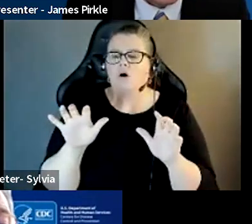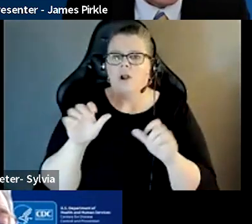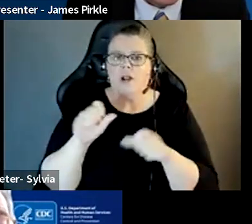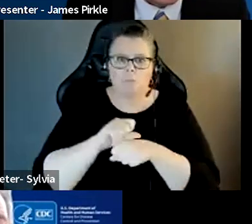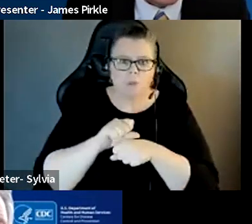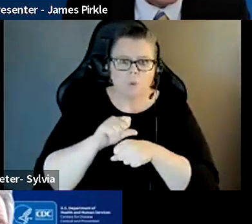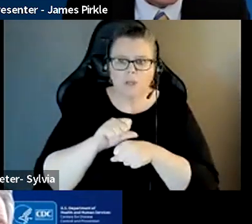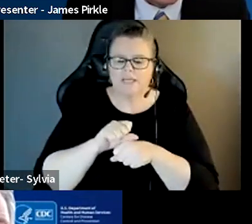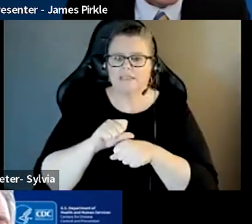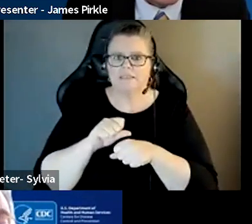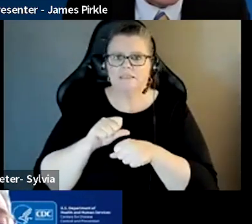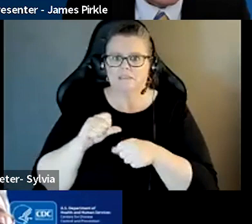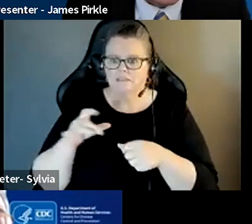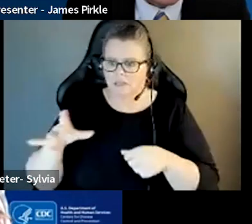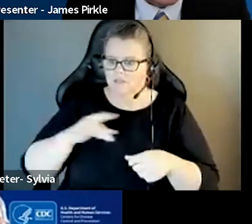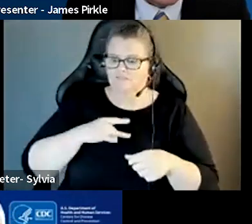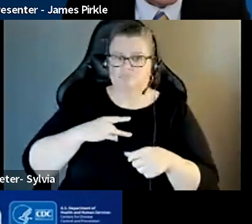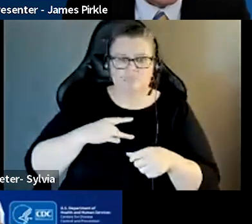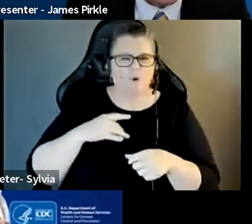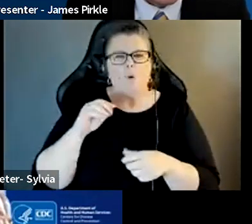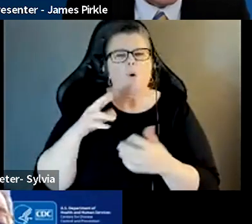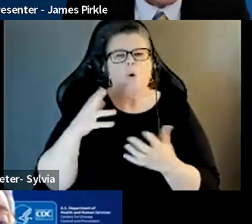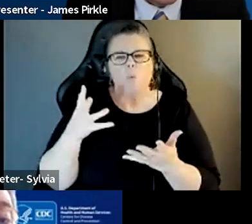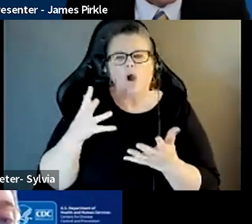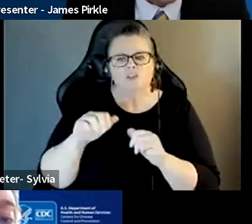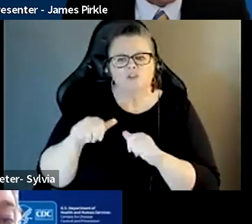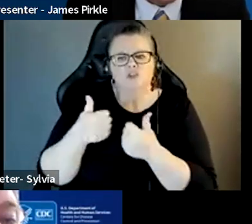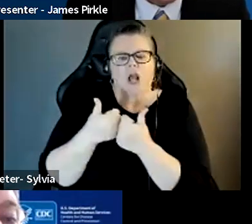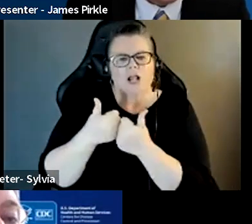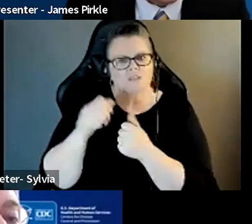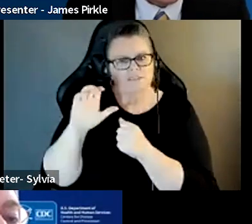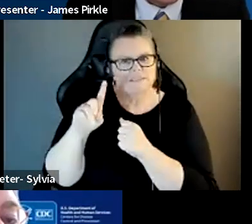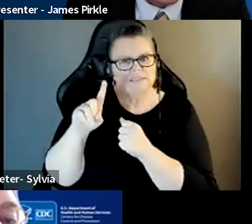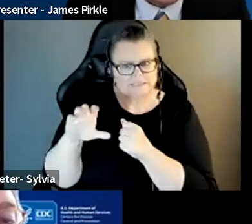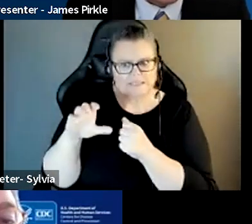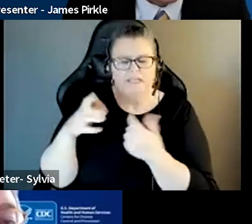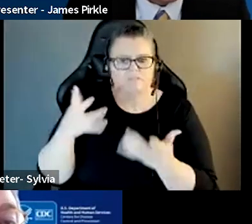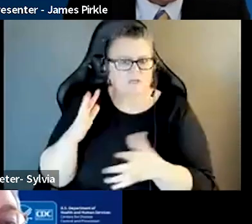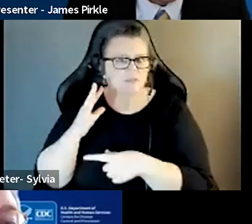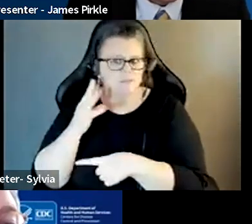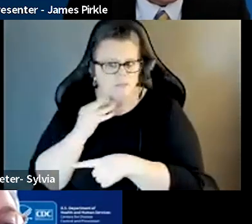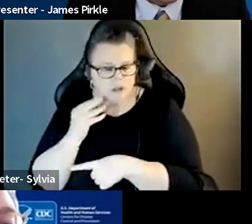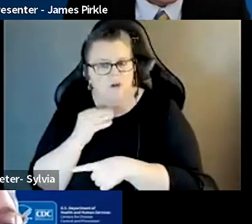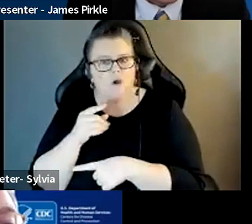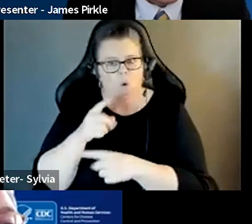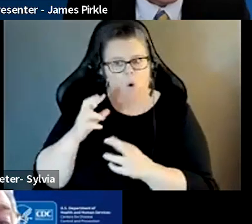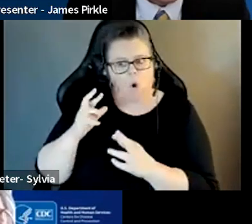You know, what are the challenges that CDC has had that you're really hoping to resolve beyond just the challenges